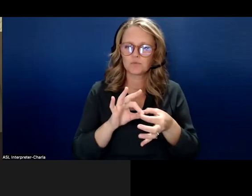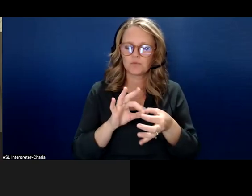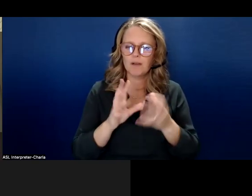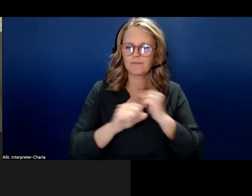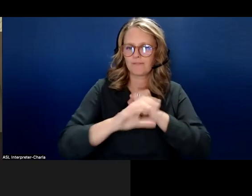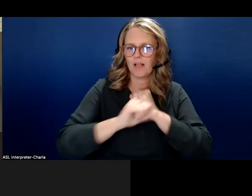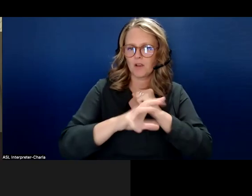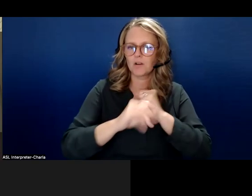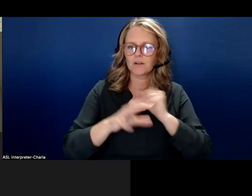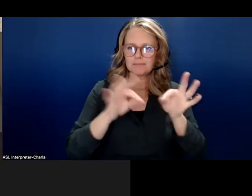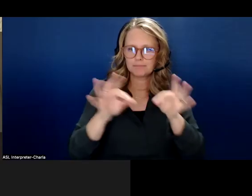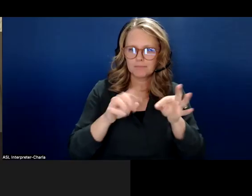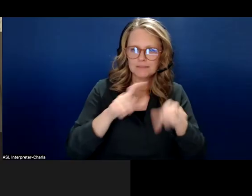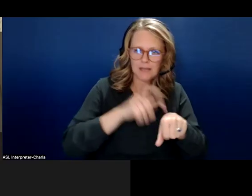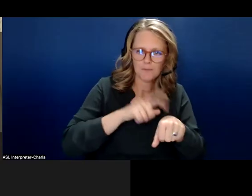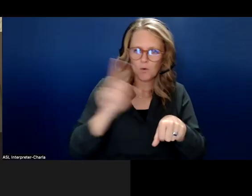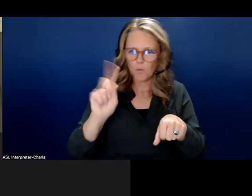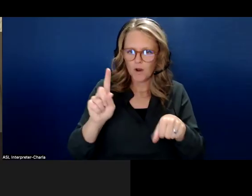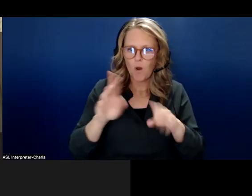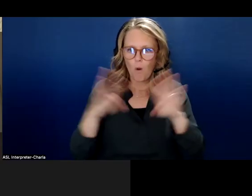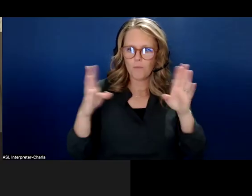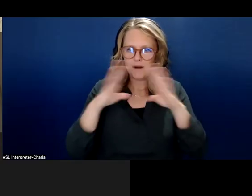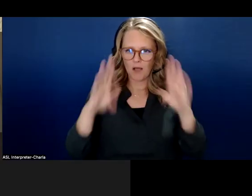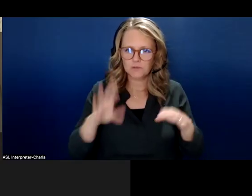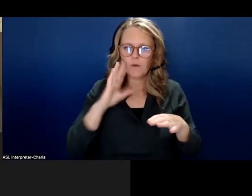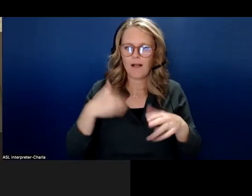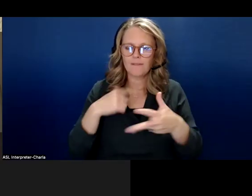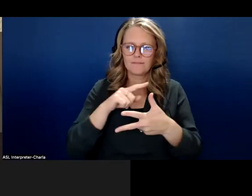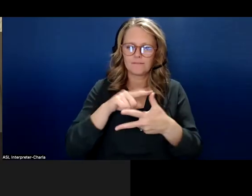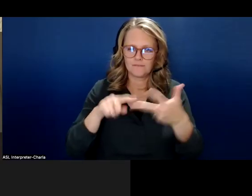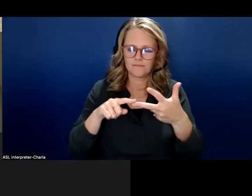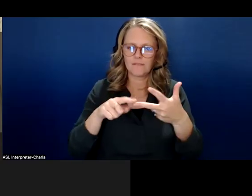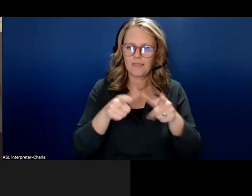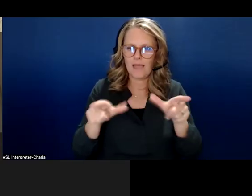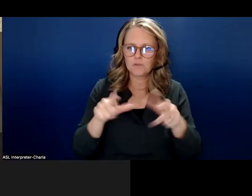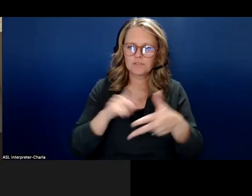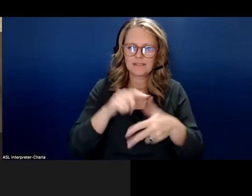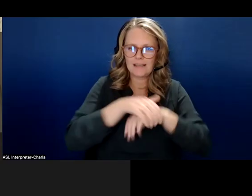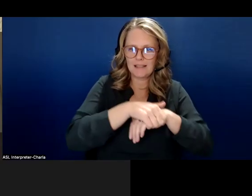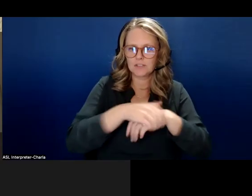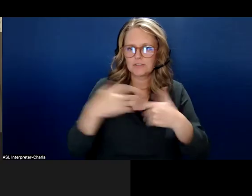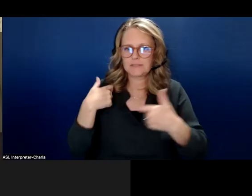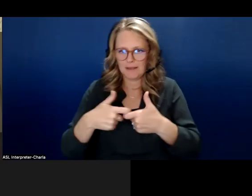of the open houses that's in English, Spanish and Vietnamese, just so that this group has it. If you have any other groups